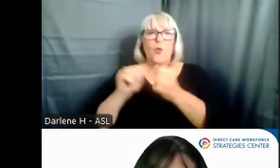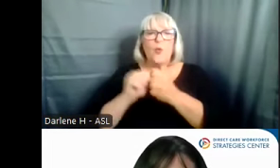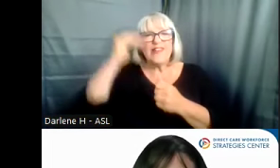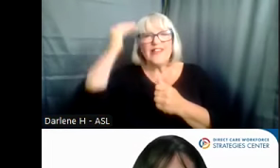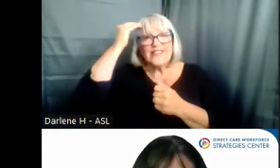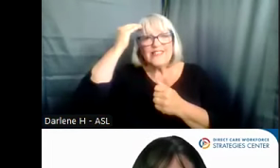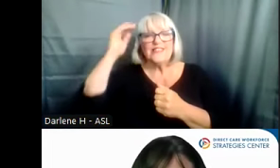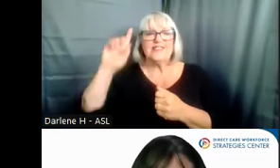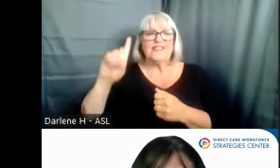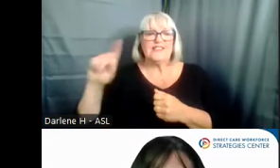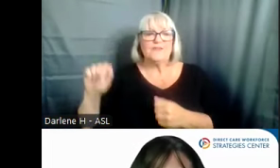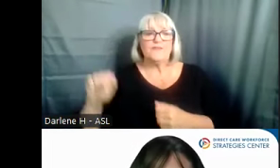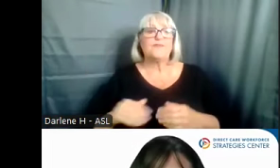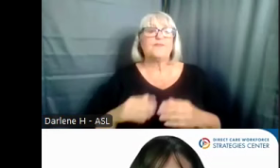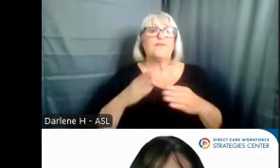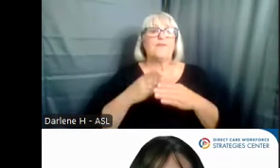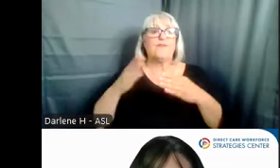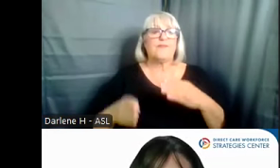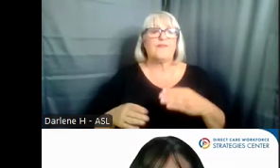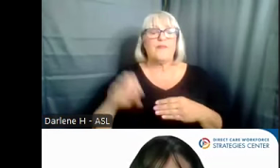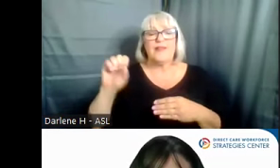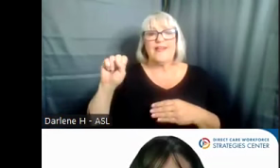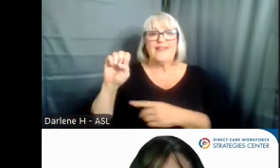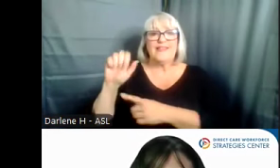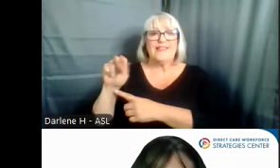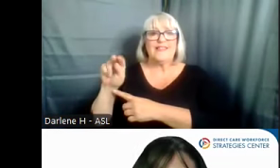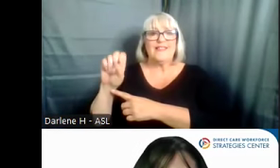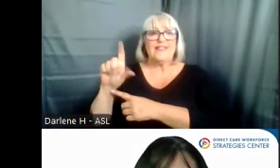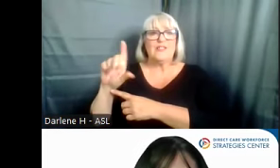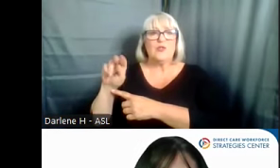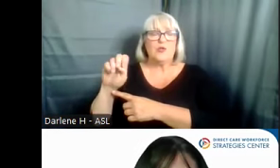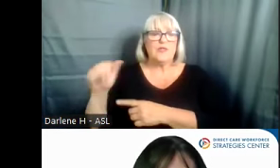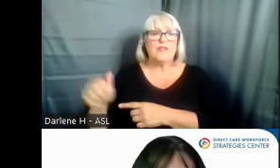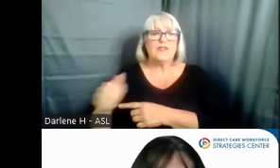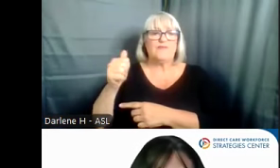Policy Analyst at the Council of State Governments where he leads a project on the